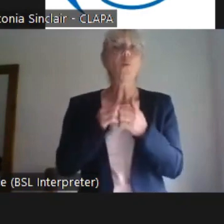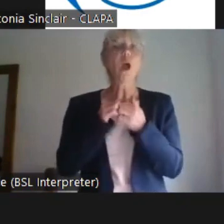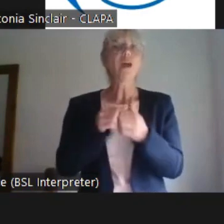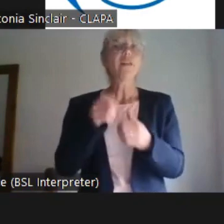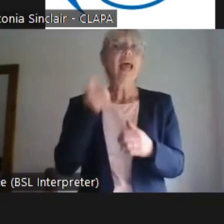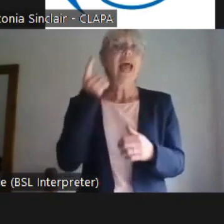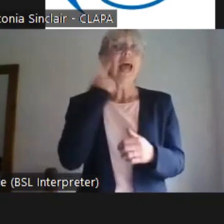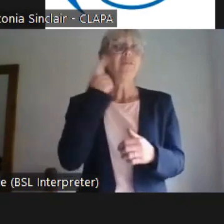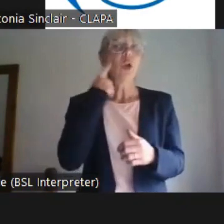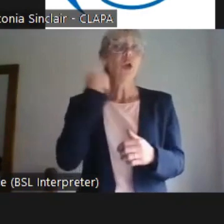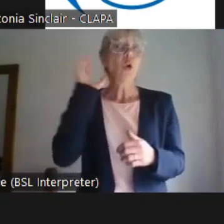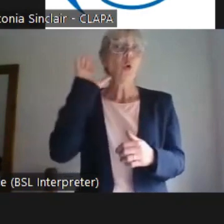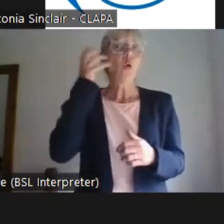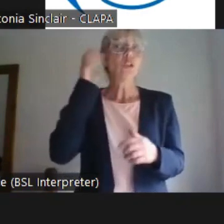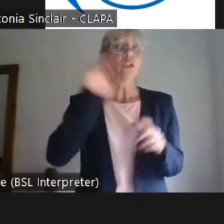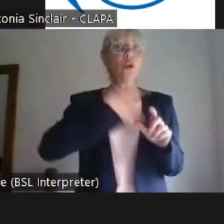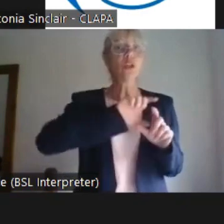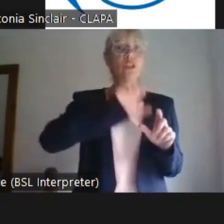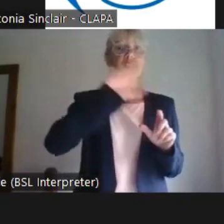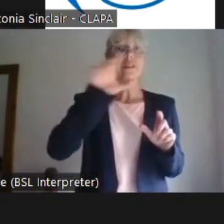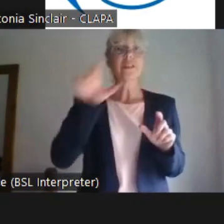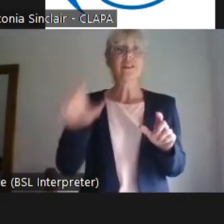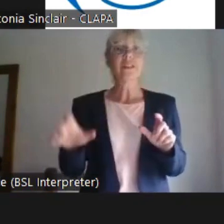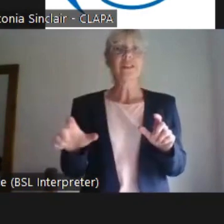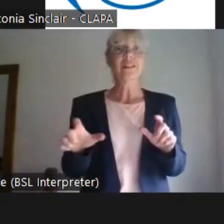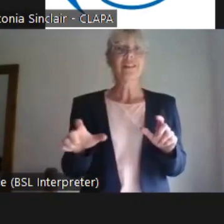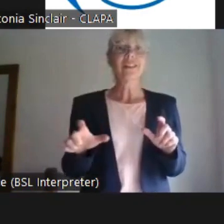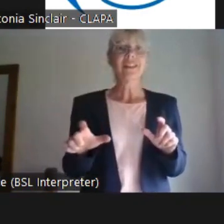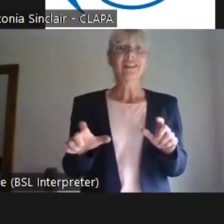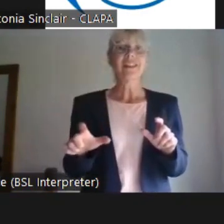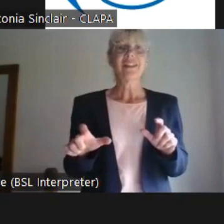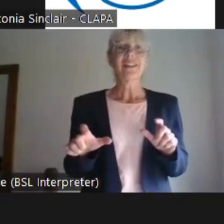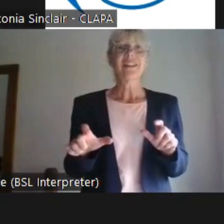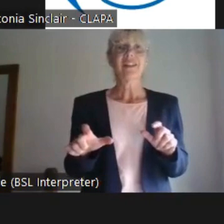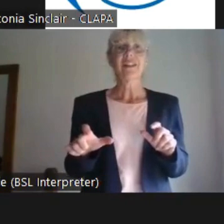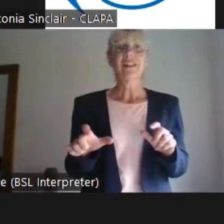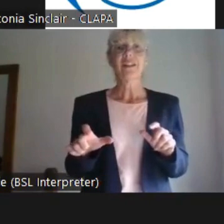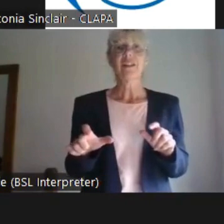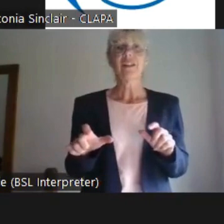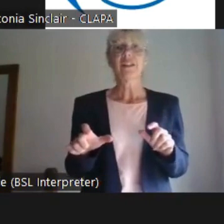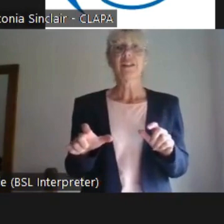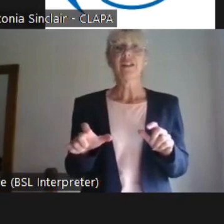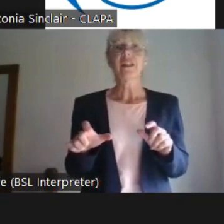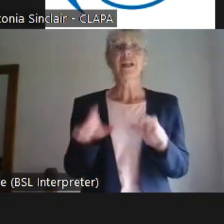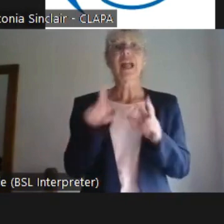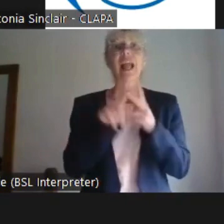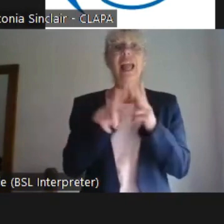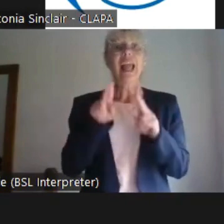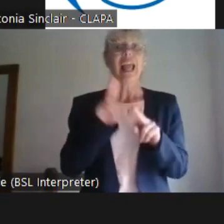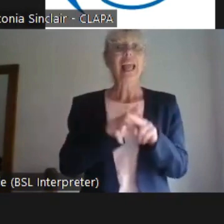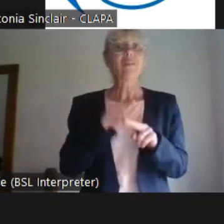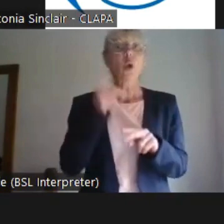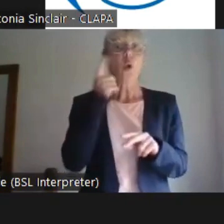banana there for me or Colette thank you um but if you're looking at an audiogram for your child